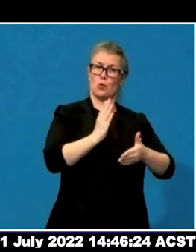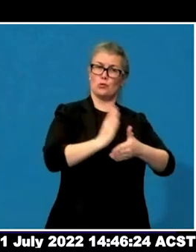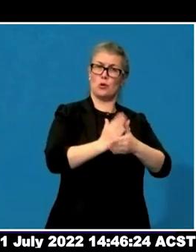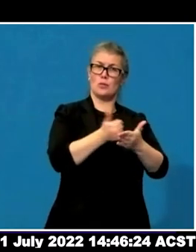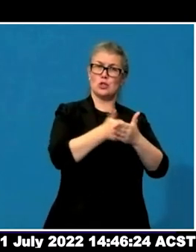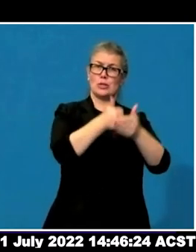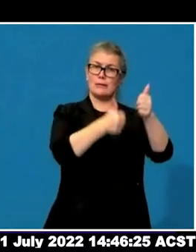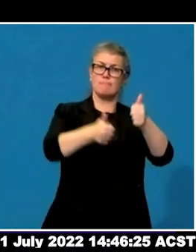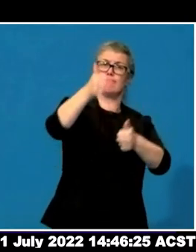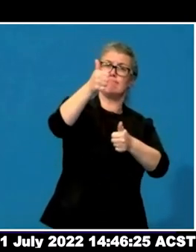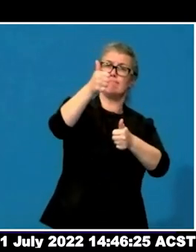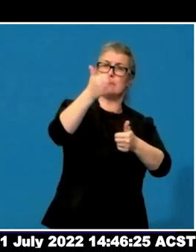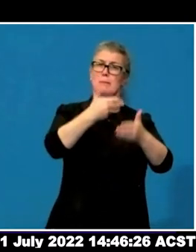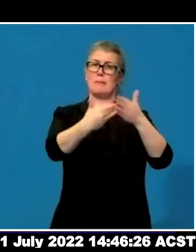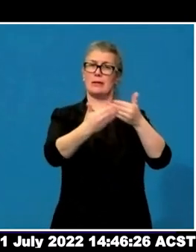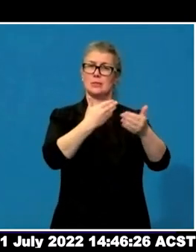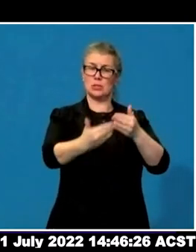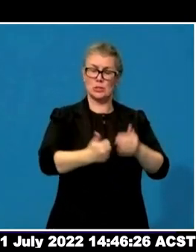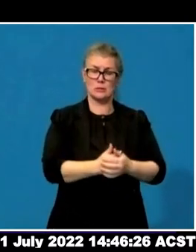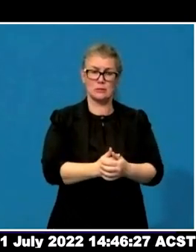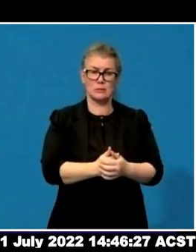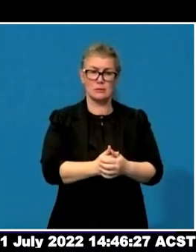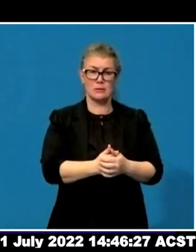What, in your view, is the level of complexity of the NDIS?